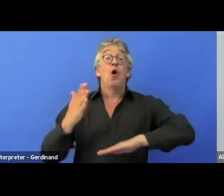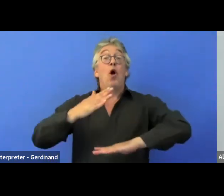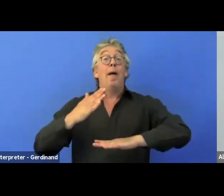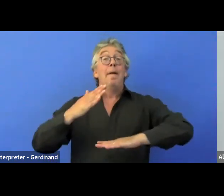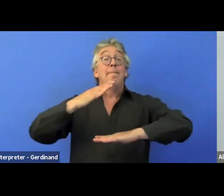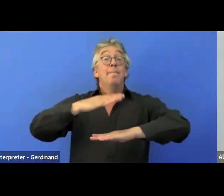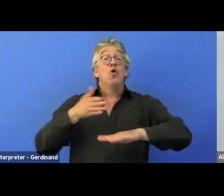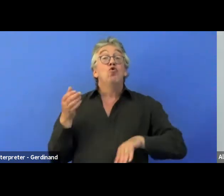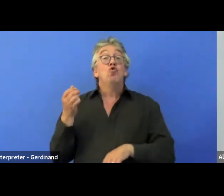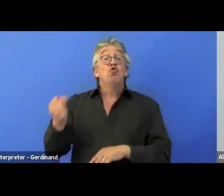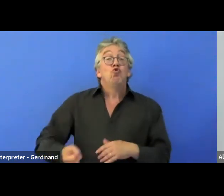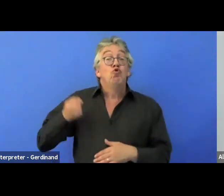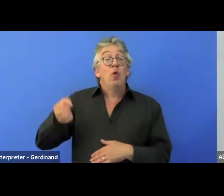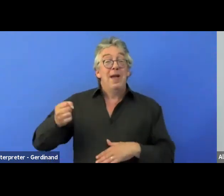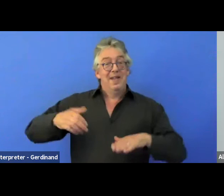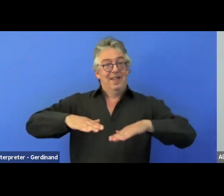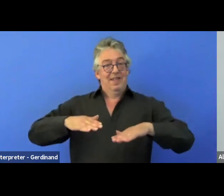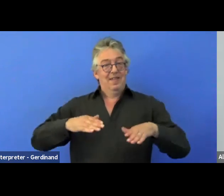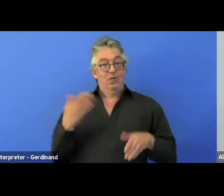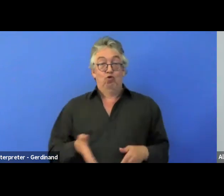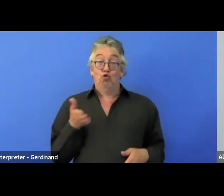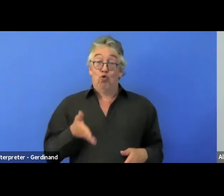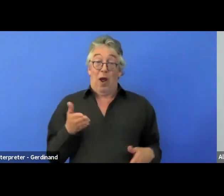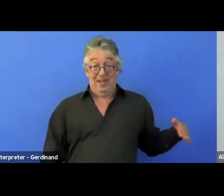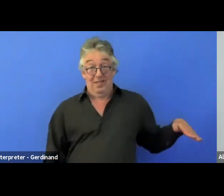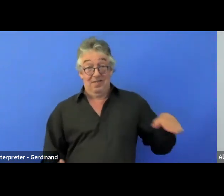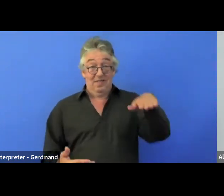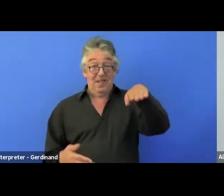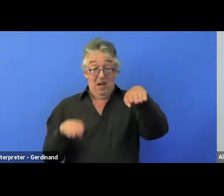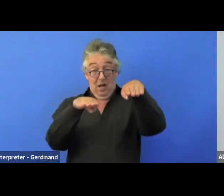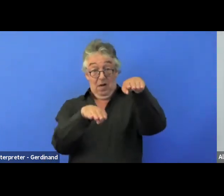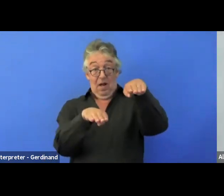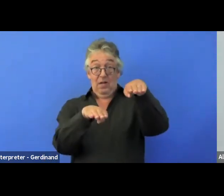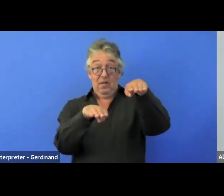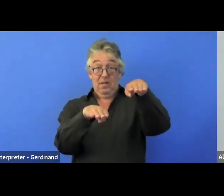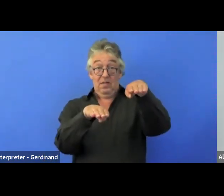and the train gates in order for a person with a disability